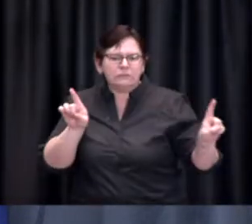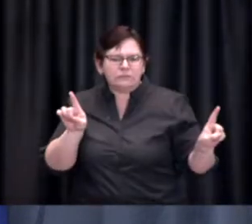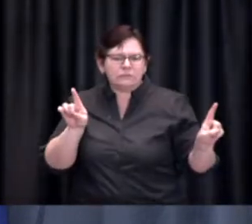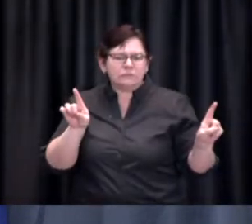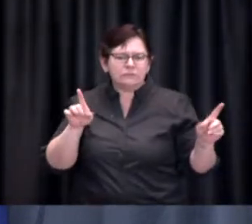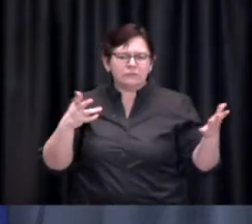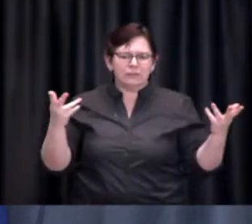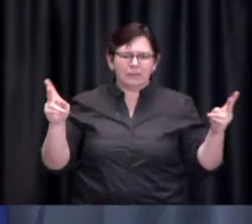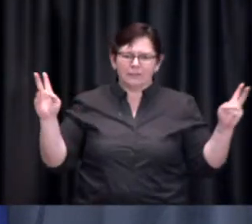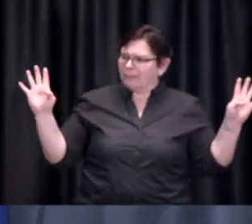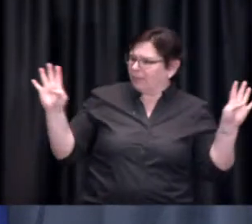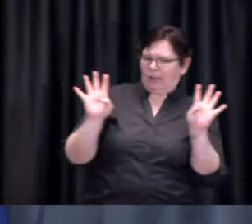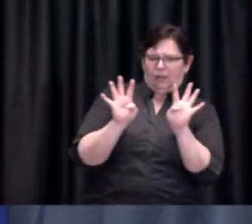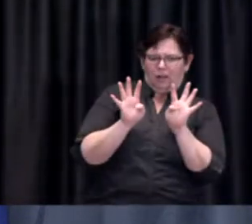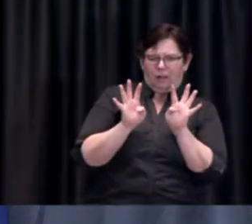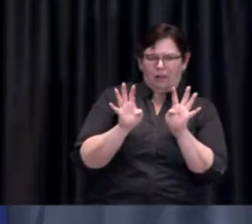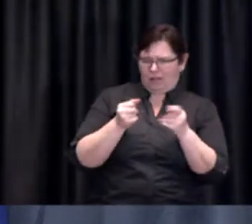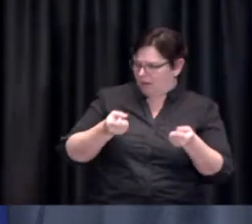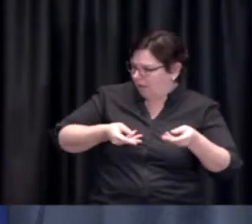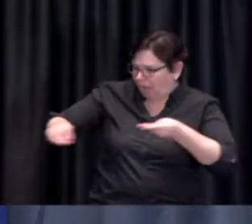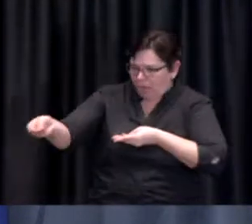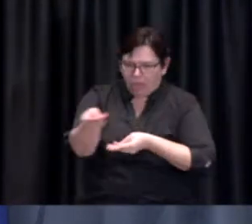people outside of the area for example.